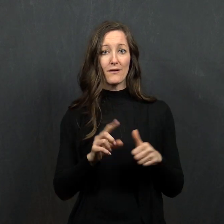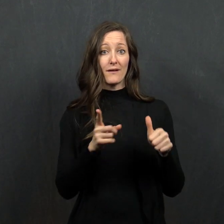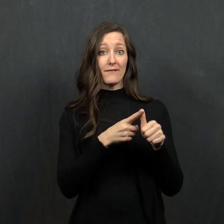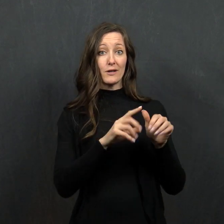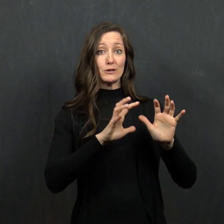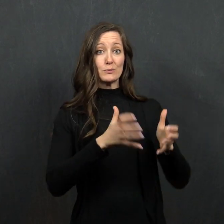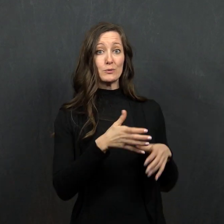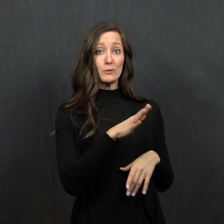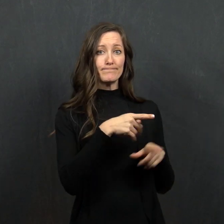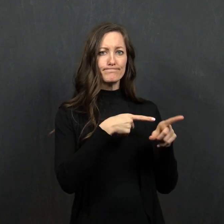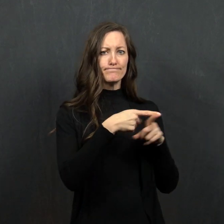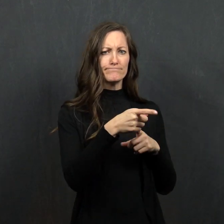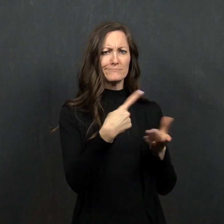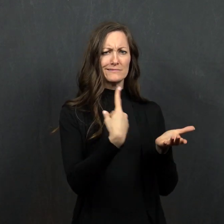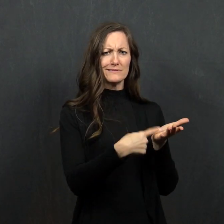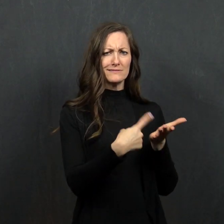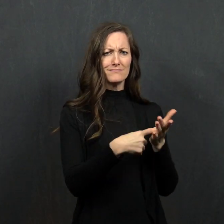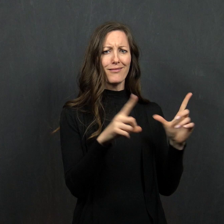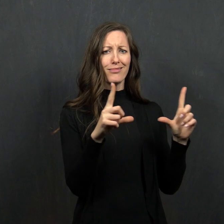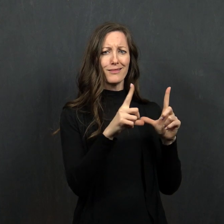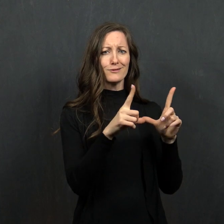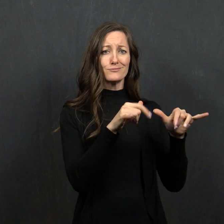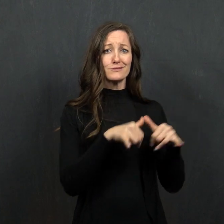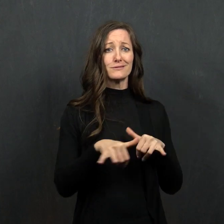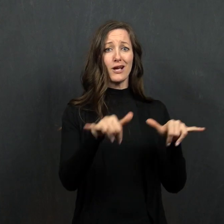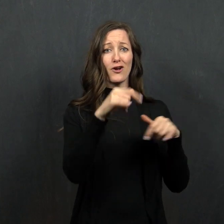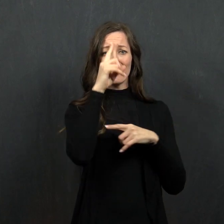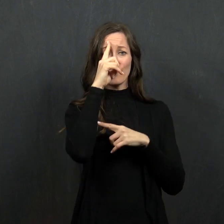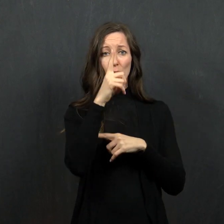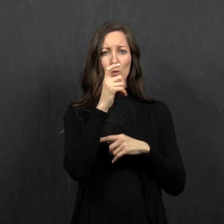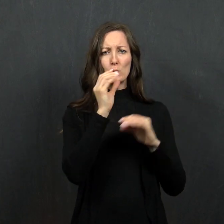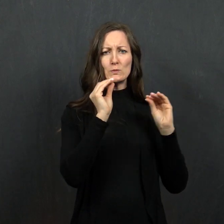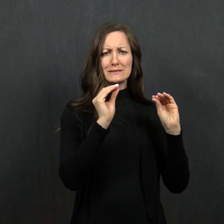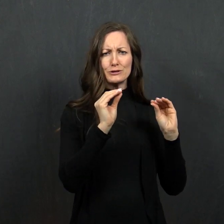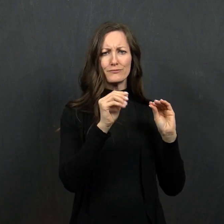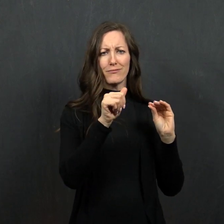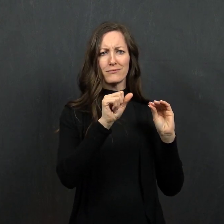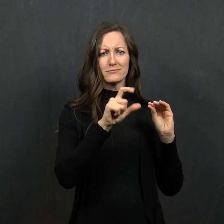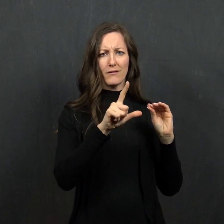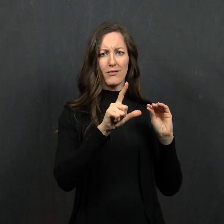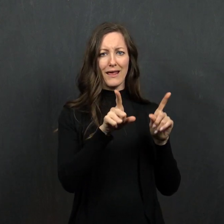One group is discussing licensure standards for those who teach American Sign Language (ASL)